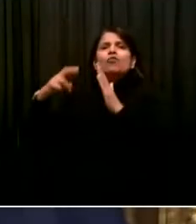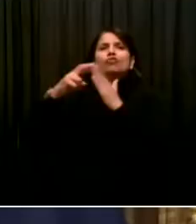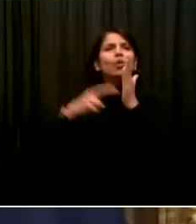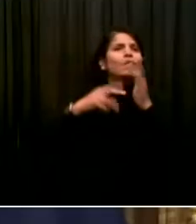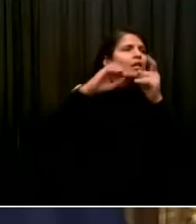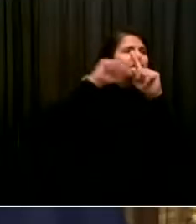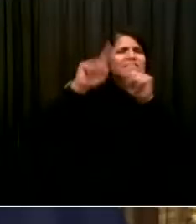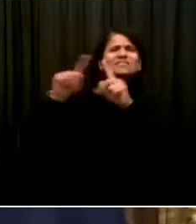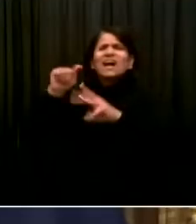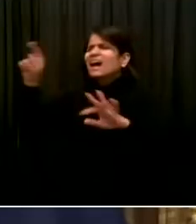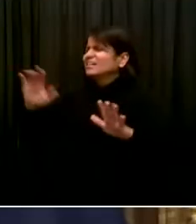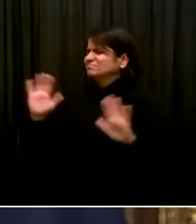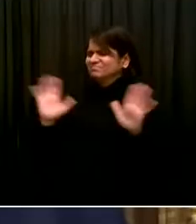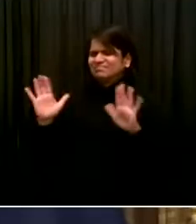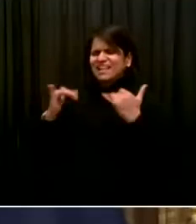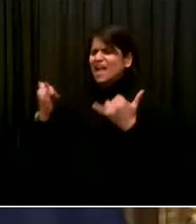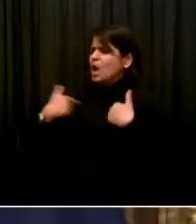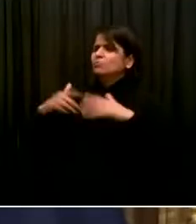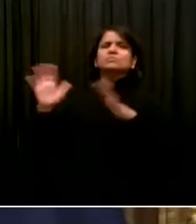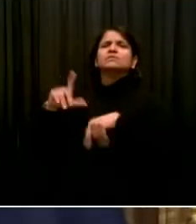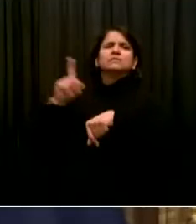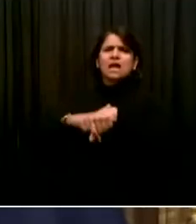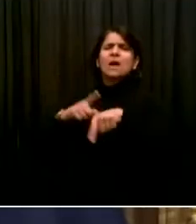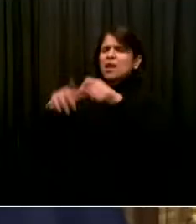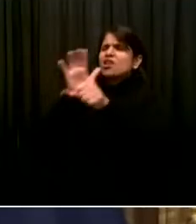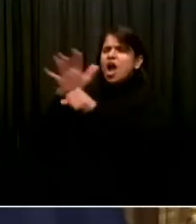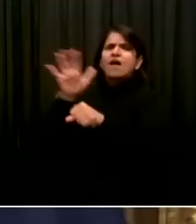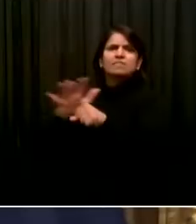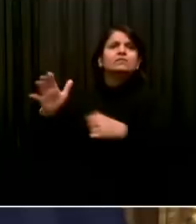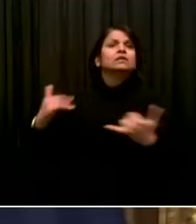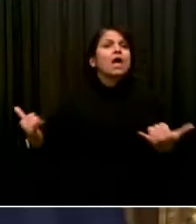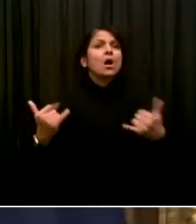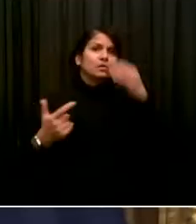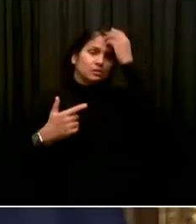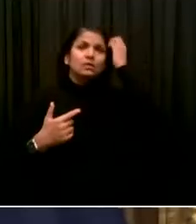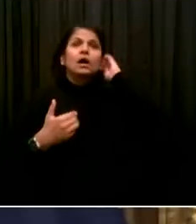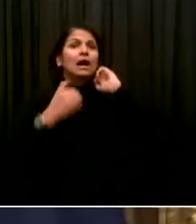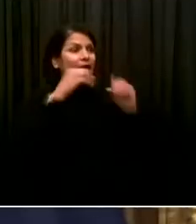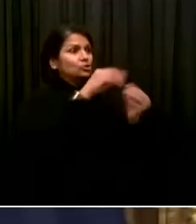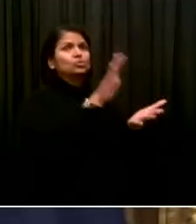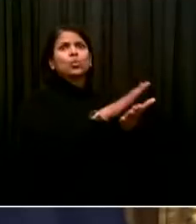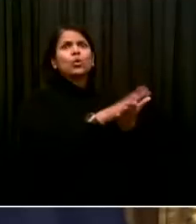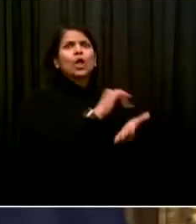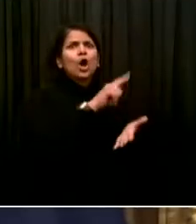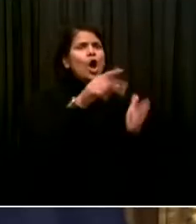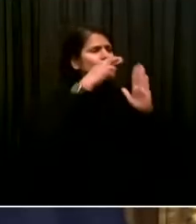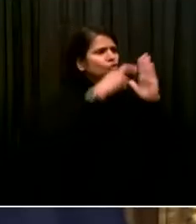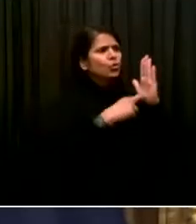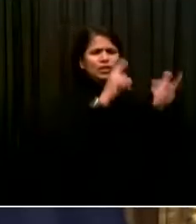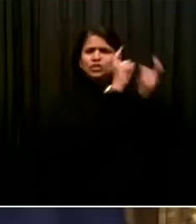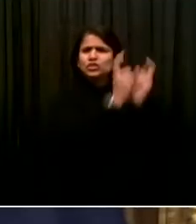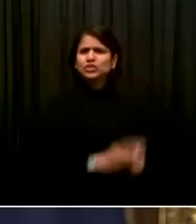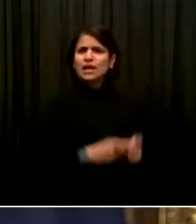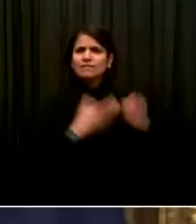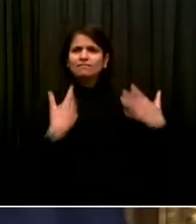RULE. IF IT IS GOING ENOUGH FOR OUR CHILDREN IT SHOULD BE GOOD ENOUGH FOR ALL OF US.